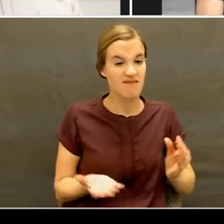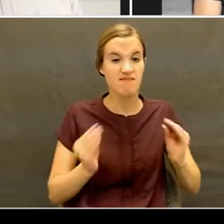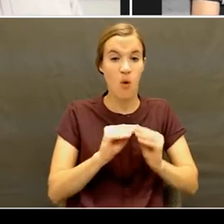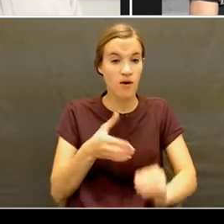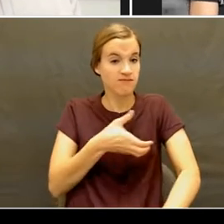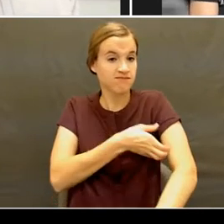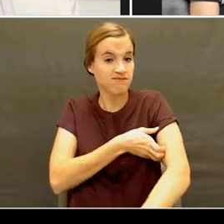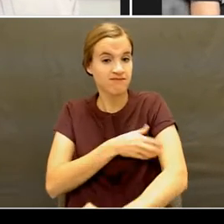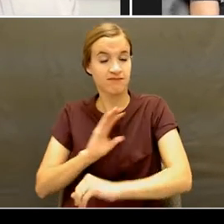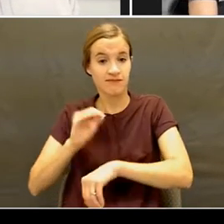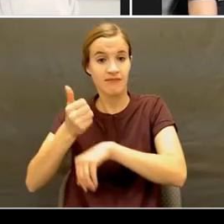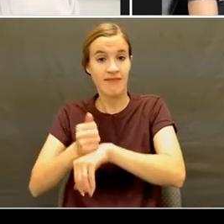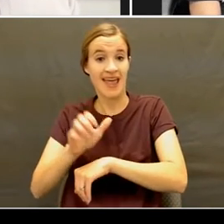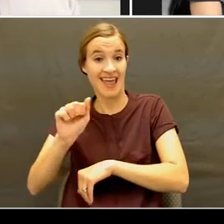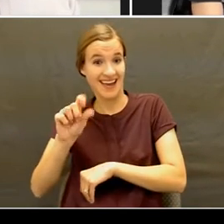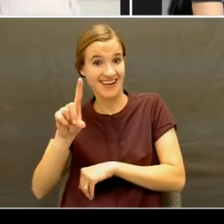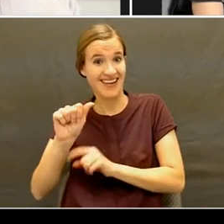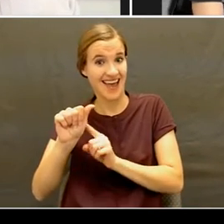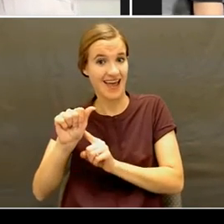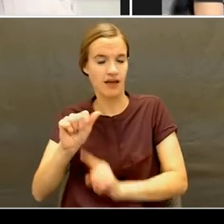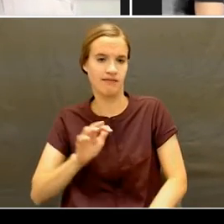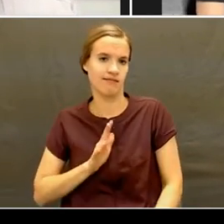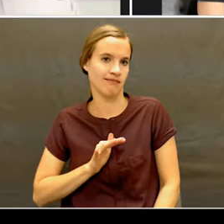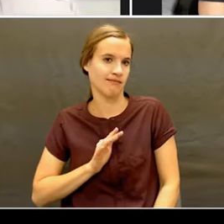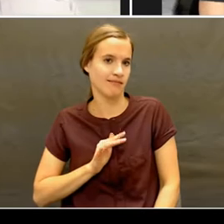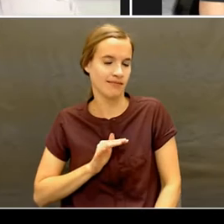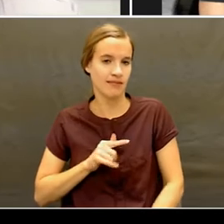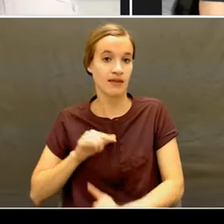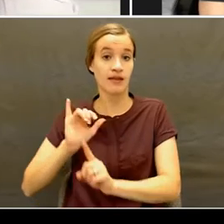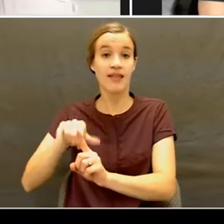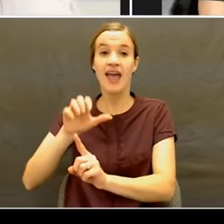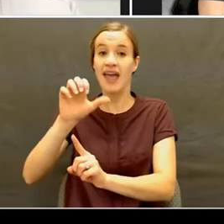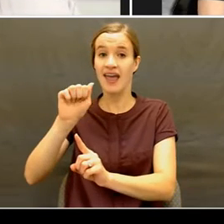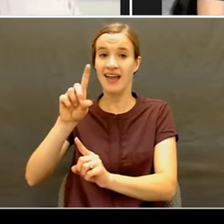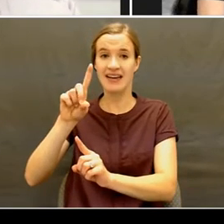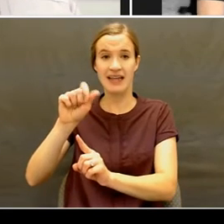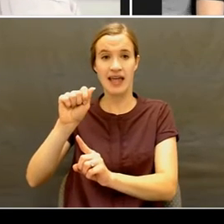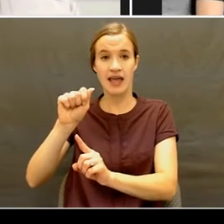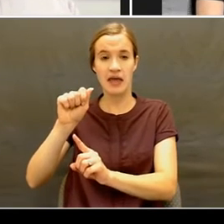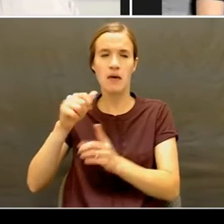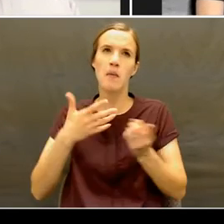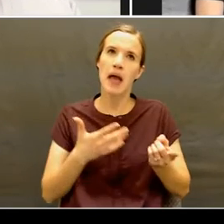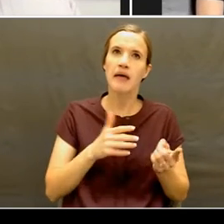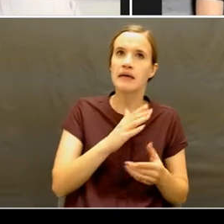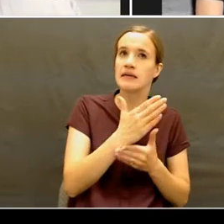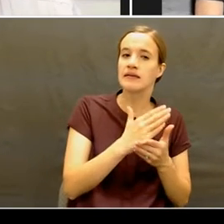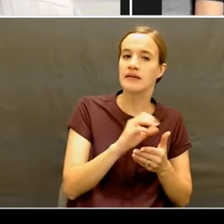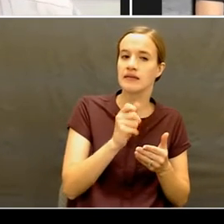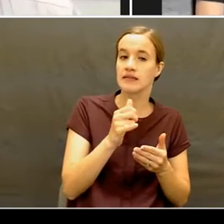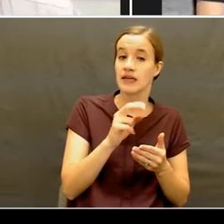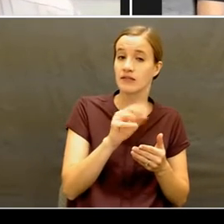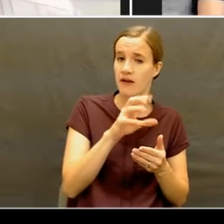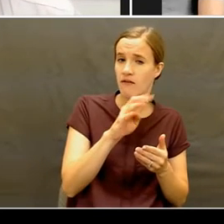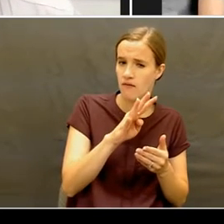extended this thing that covered federally funded, folks, sort of, with section 504 of the